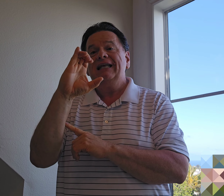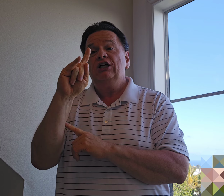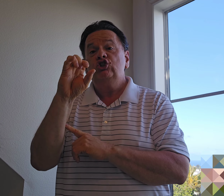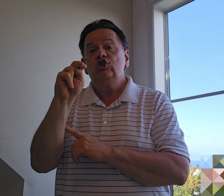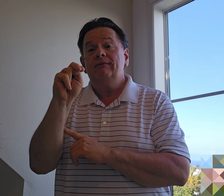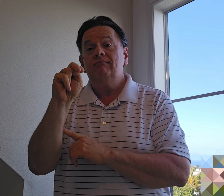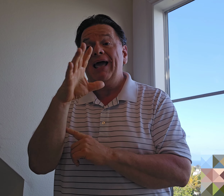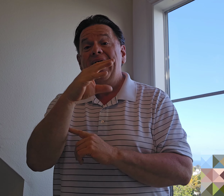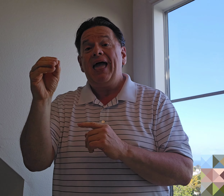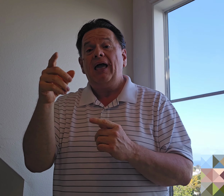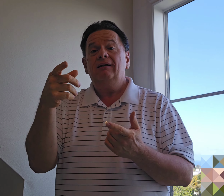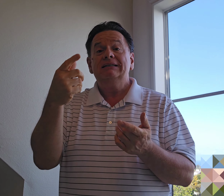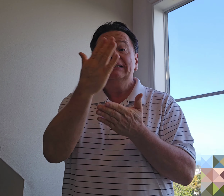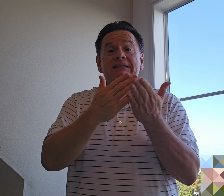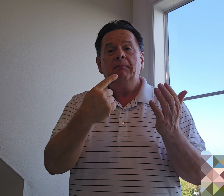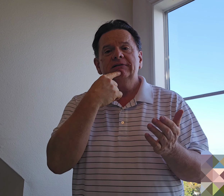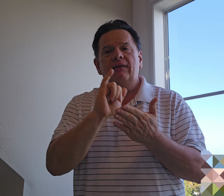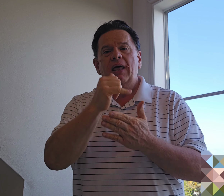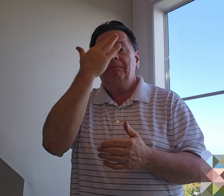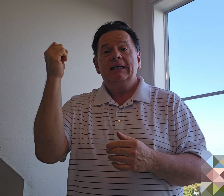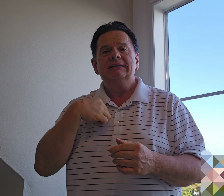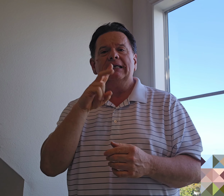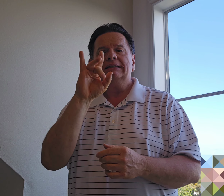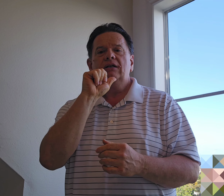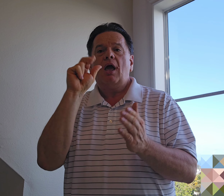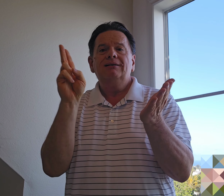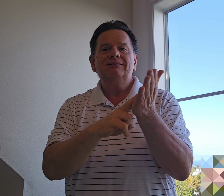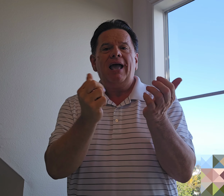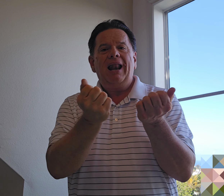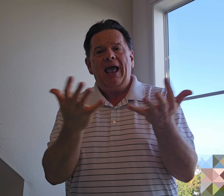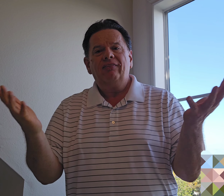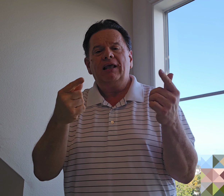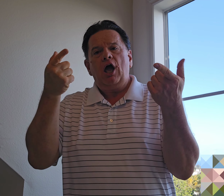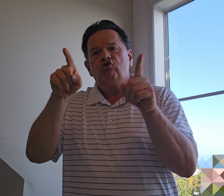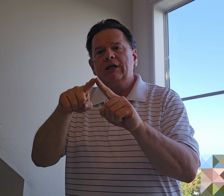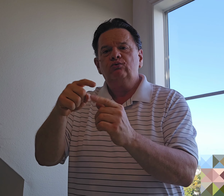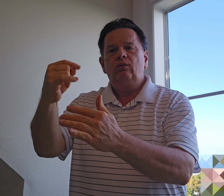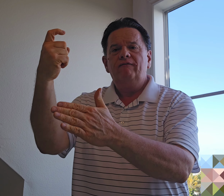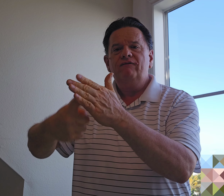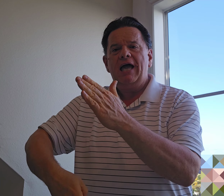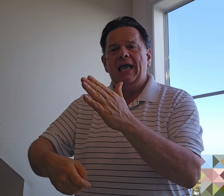Of course, I did not sign anything agreeing to the fines. So it is not enforceable,